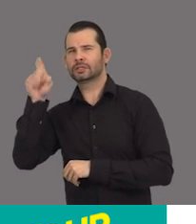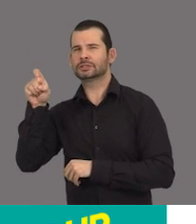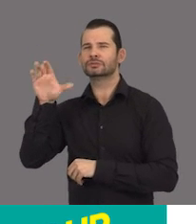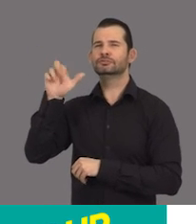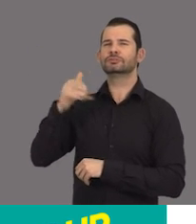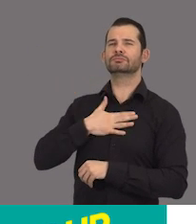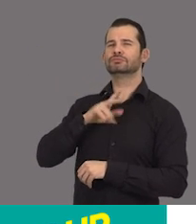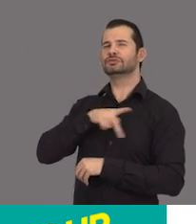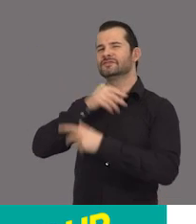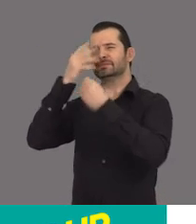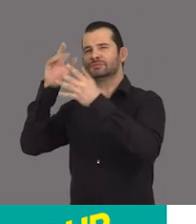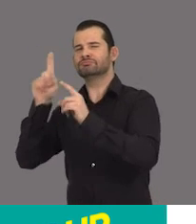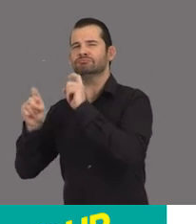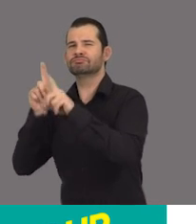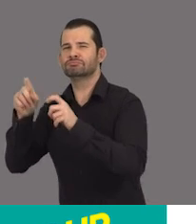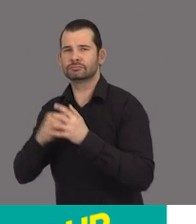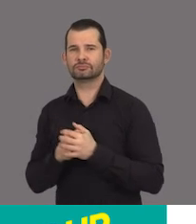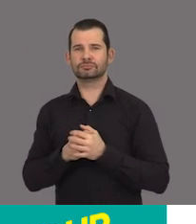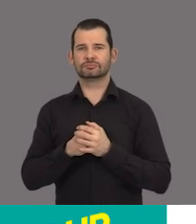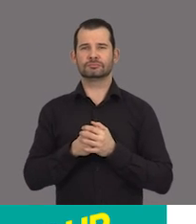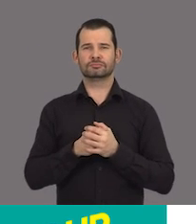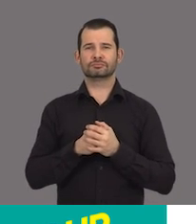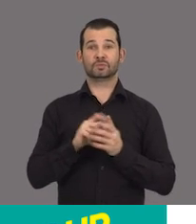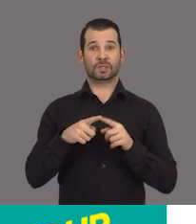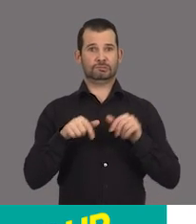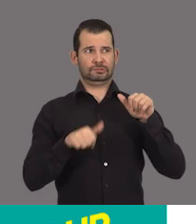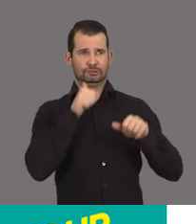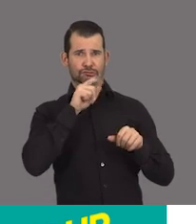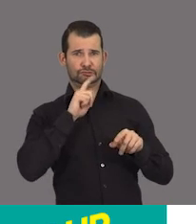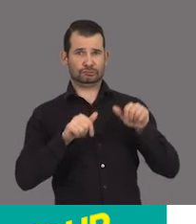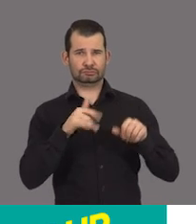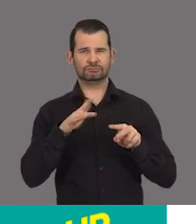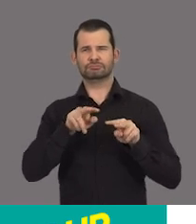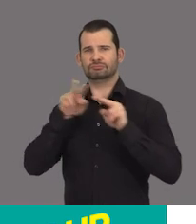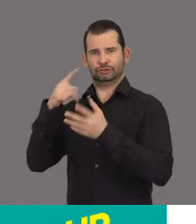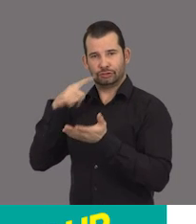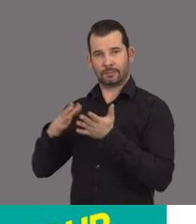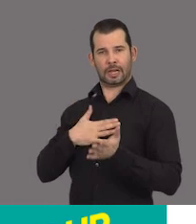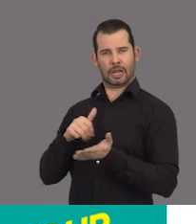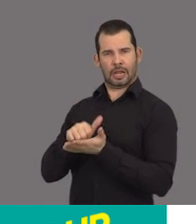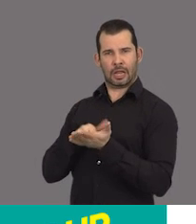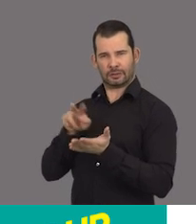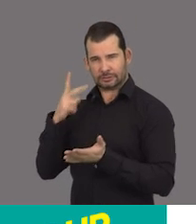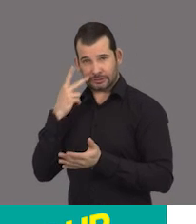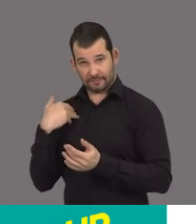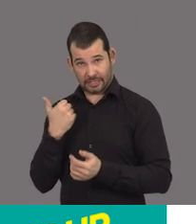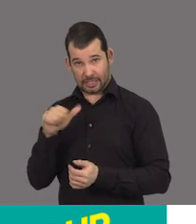When in doubt, check My Account to see if you have any mail or any amount owing.